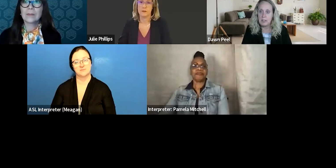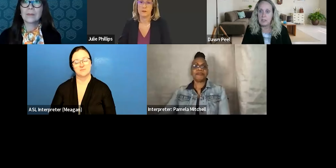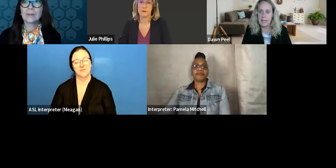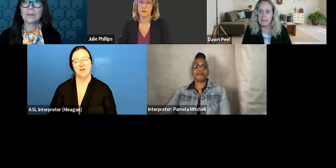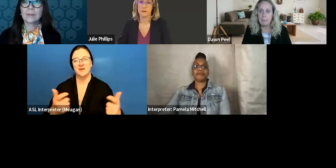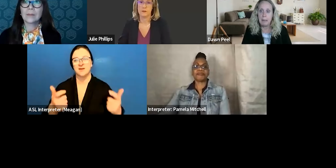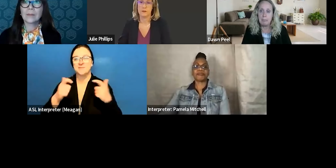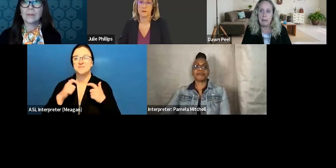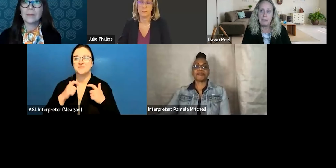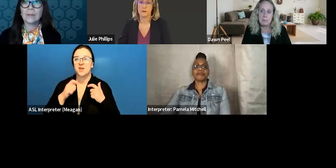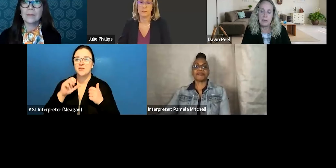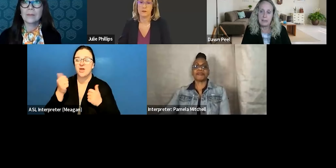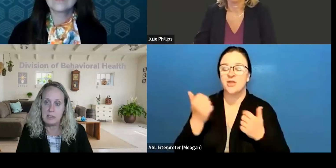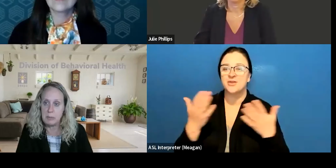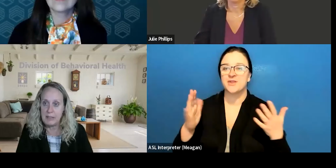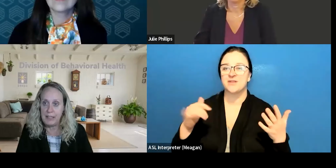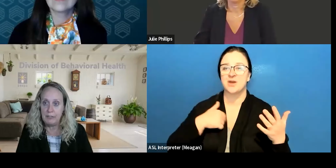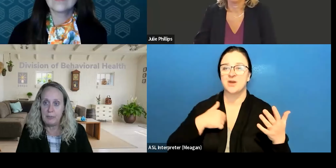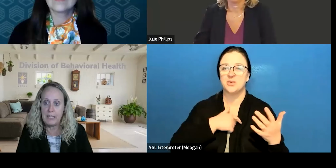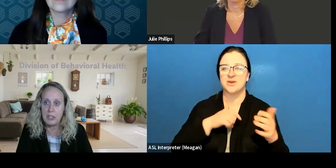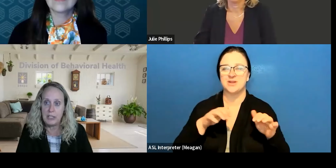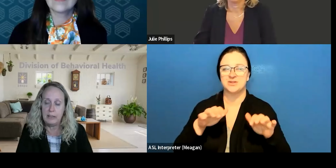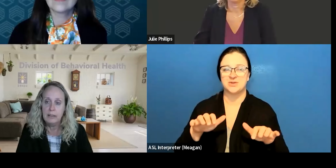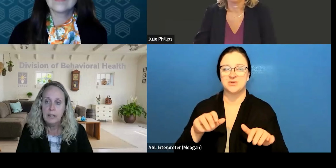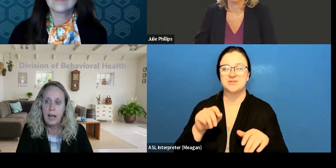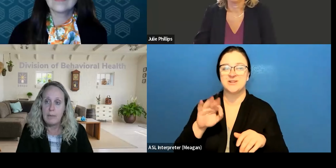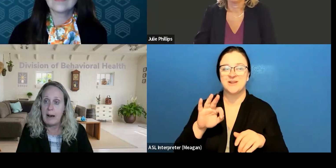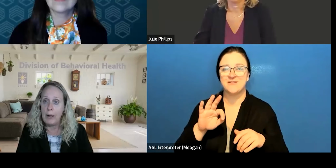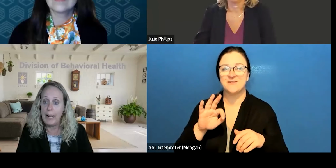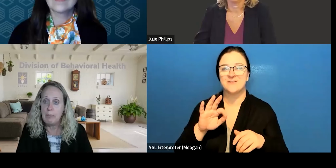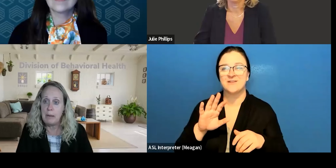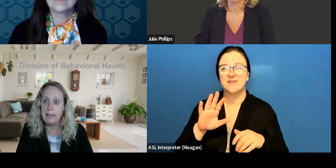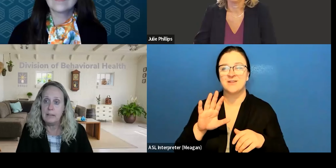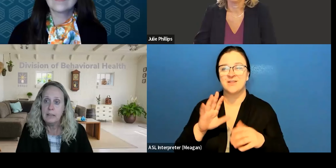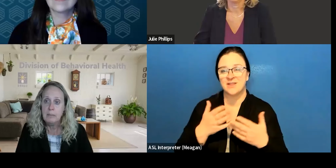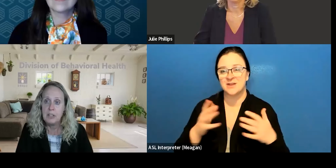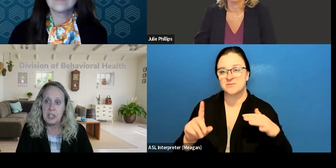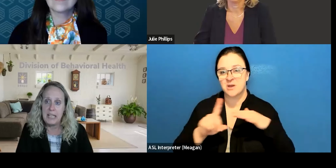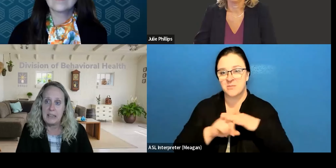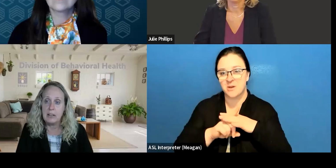if situations like that pop up, is we get the specific information about what happened